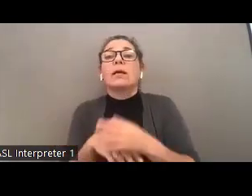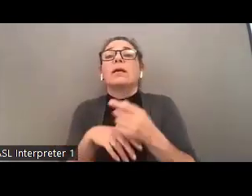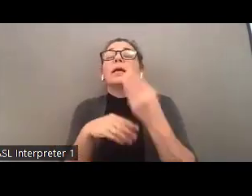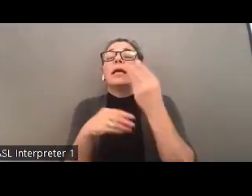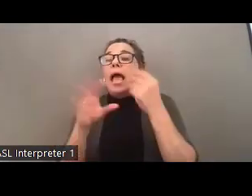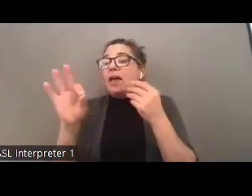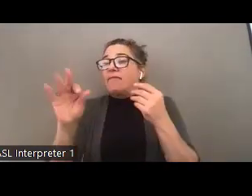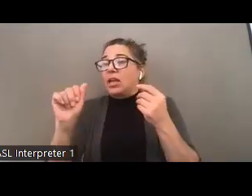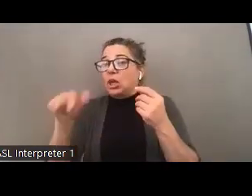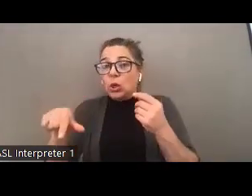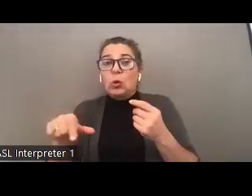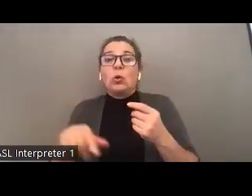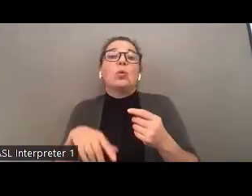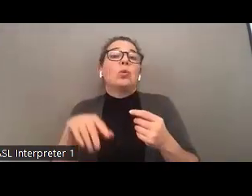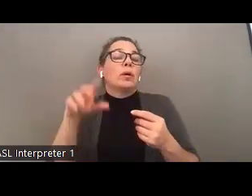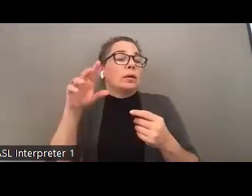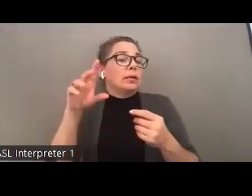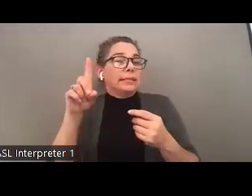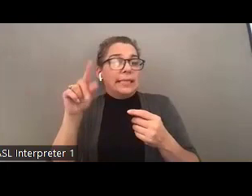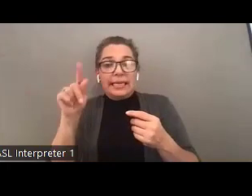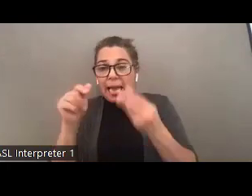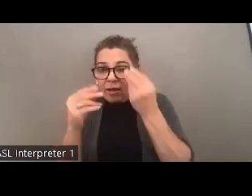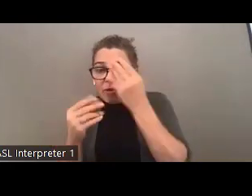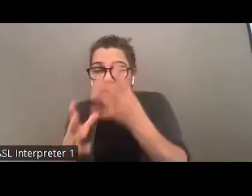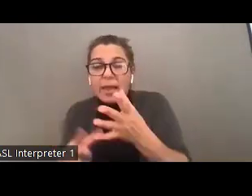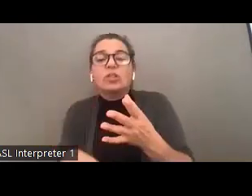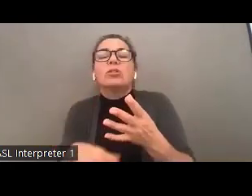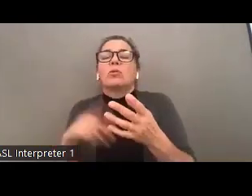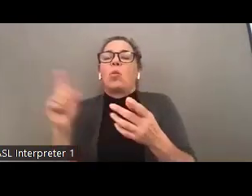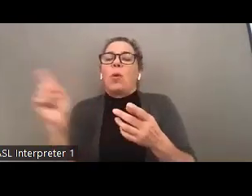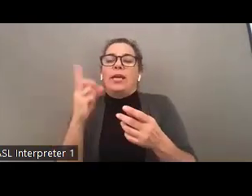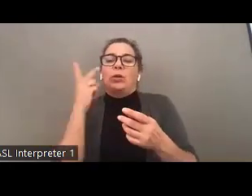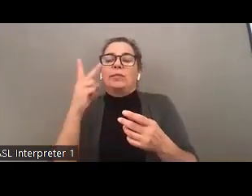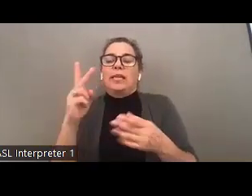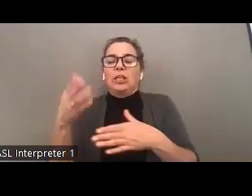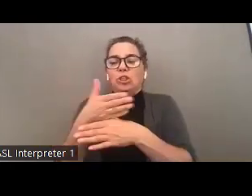and guidance about the GDS policy are available on the sharing.nih.gov website.